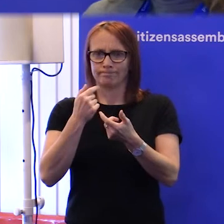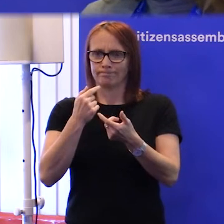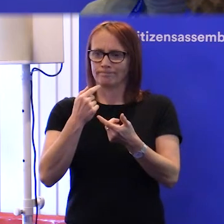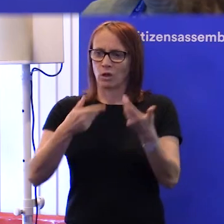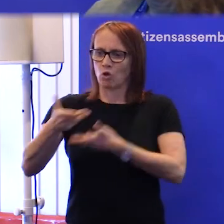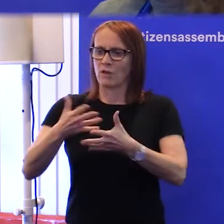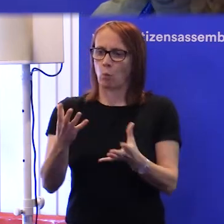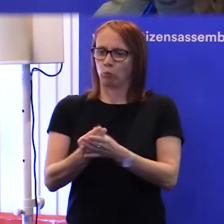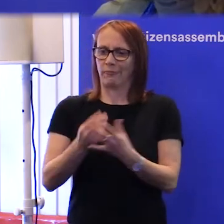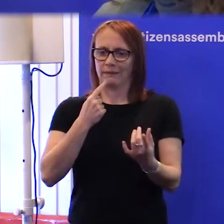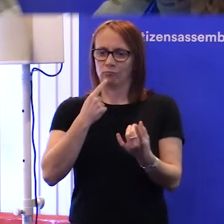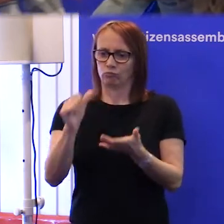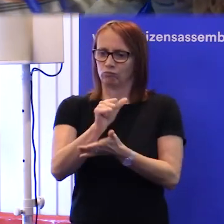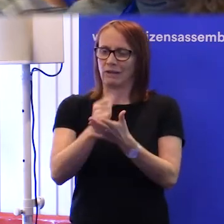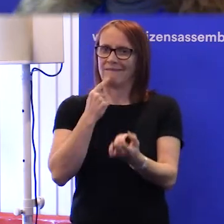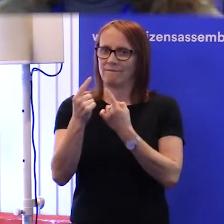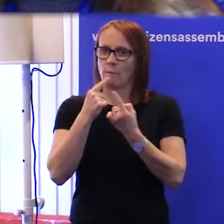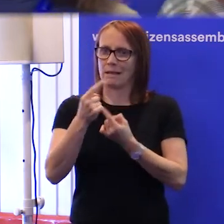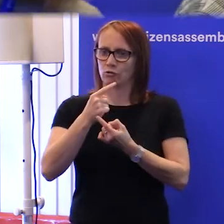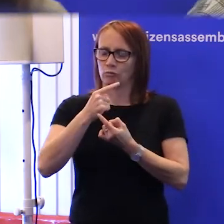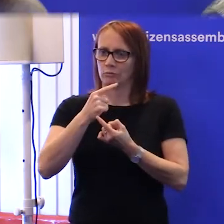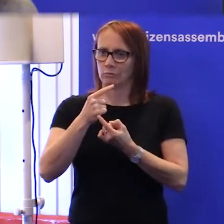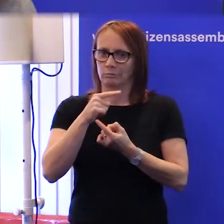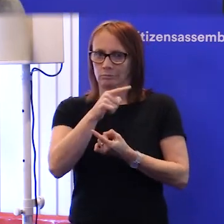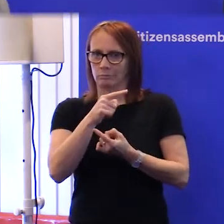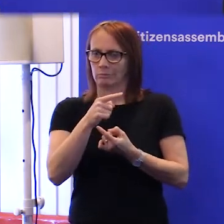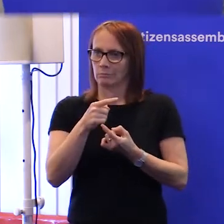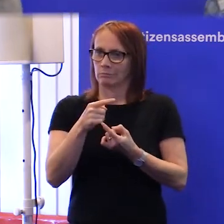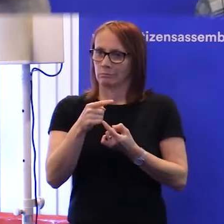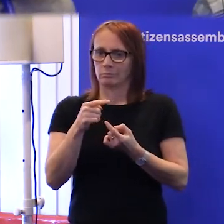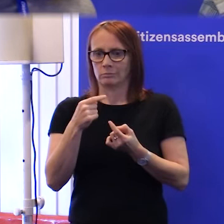innovation at involve a public participation charity involved and is an